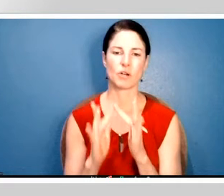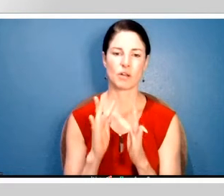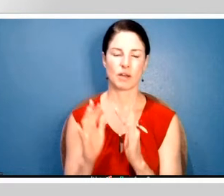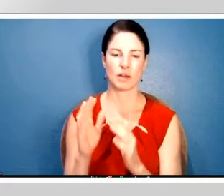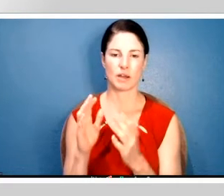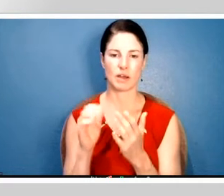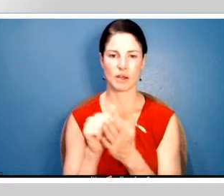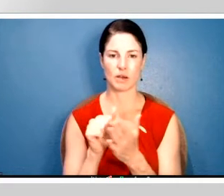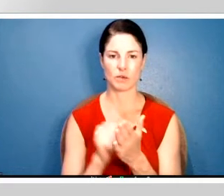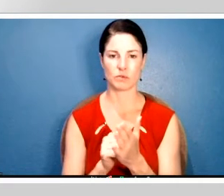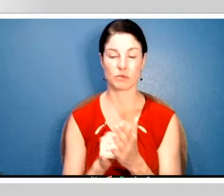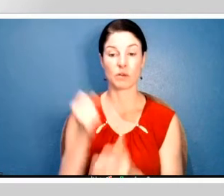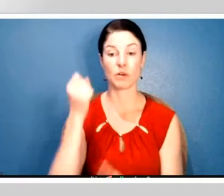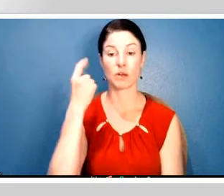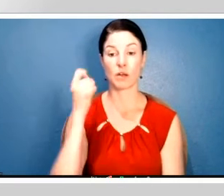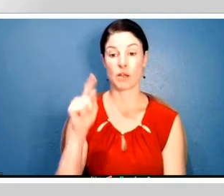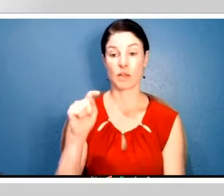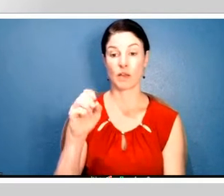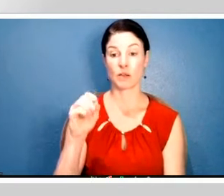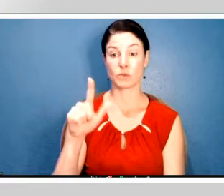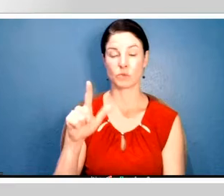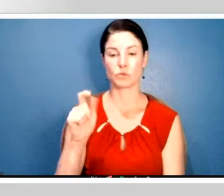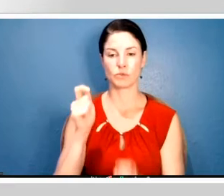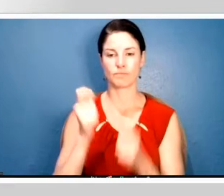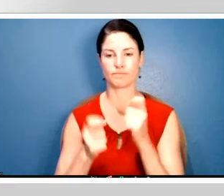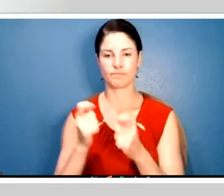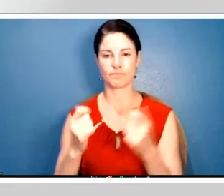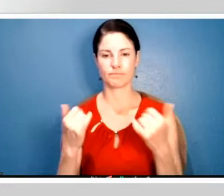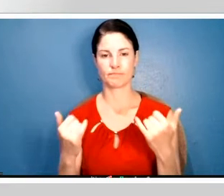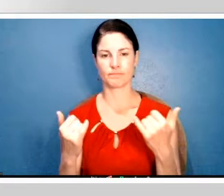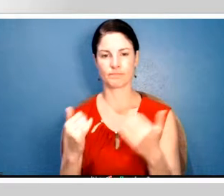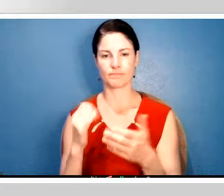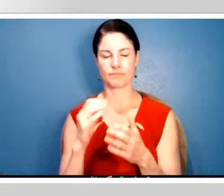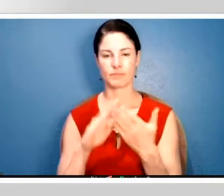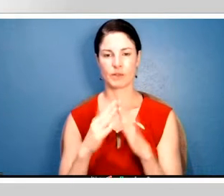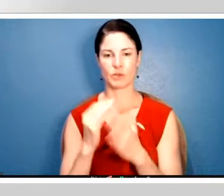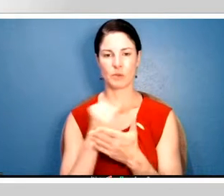SacGov: You can use the tool to edit existing district boundaries or draw entirely new ones.